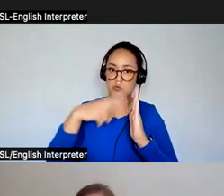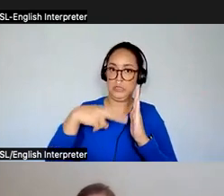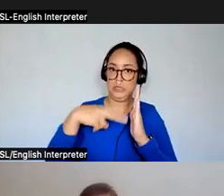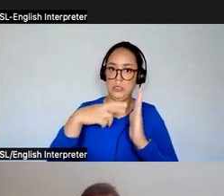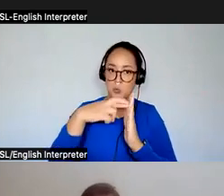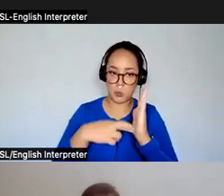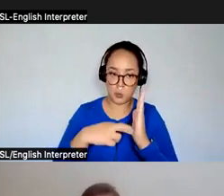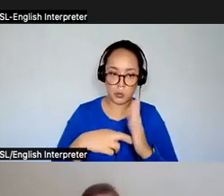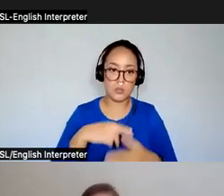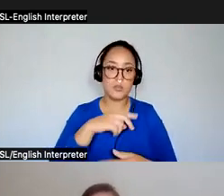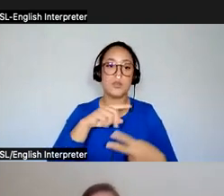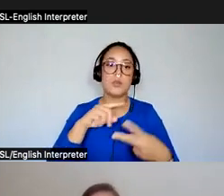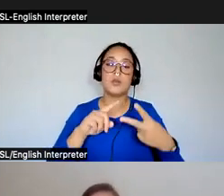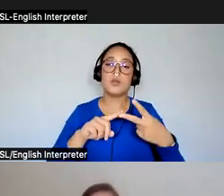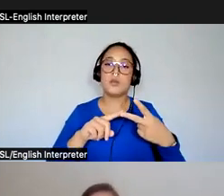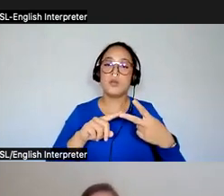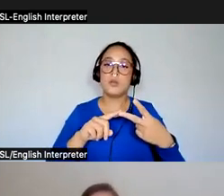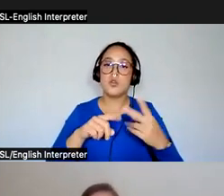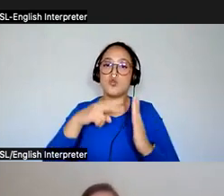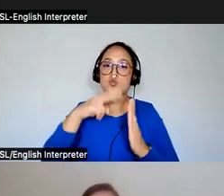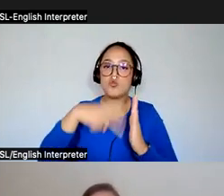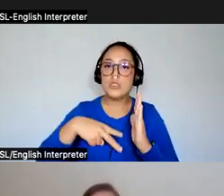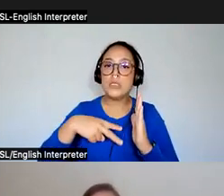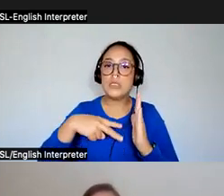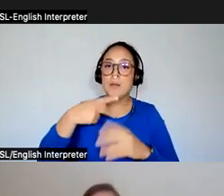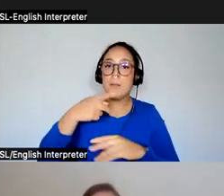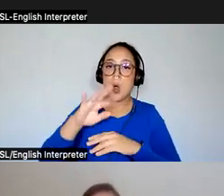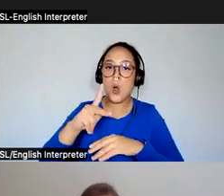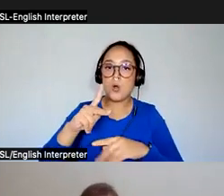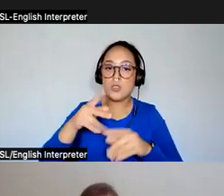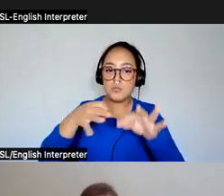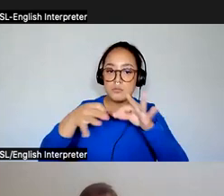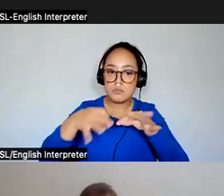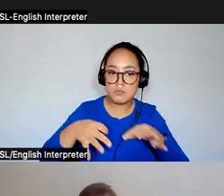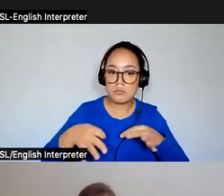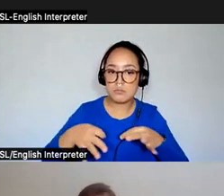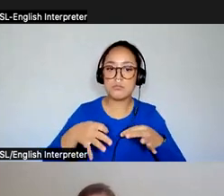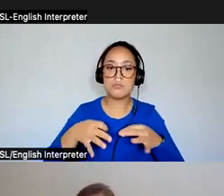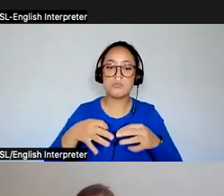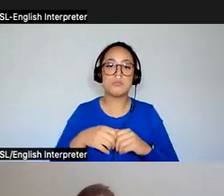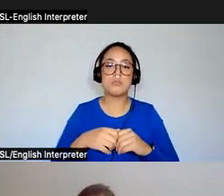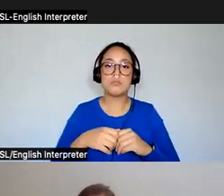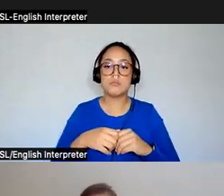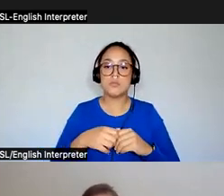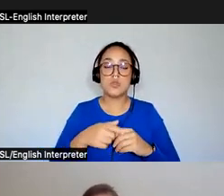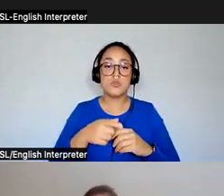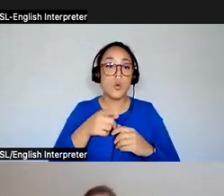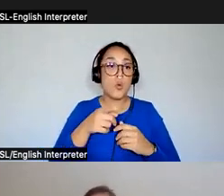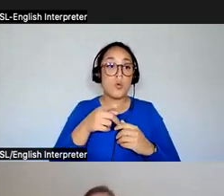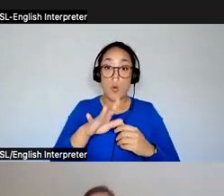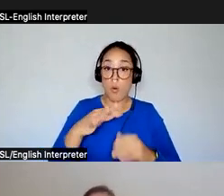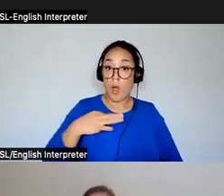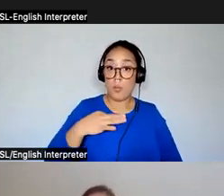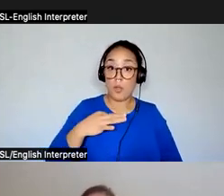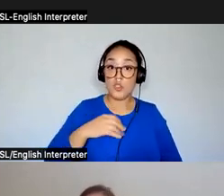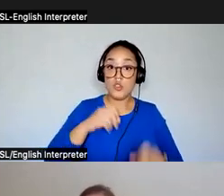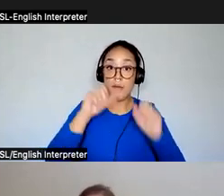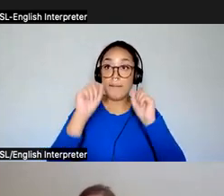Decide on allocation you can apply to do your project in one park, or you can do your project